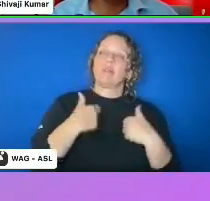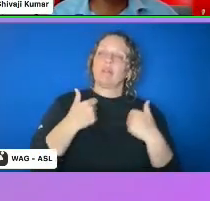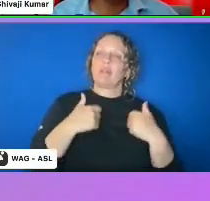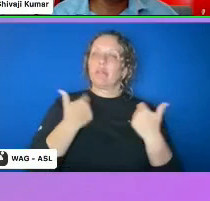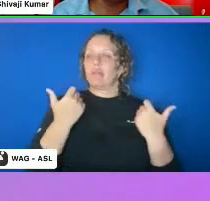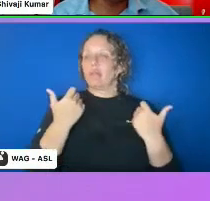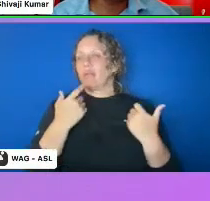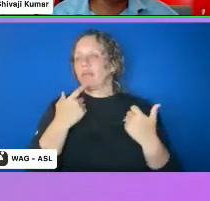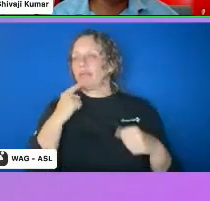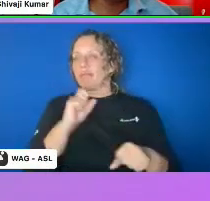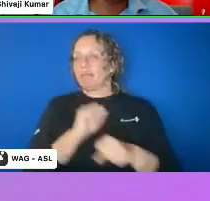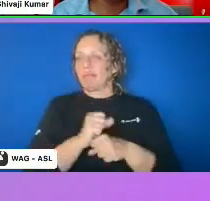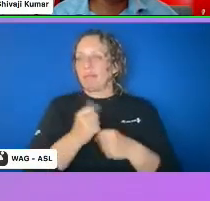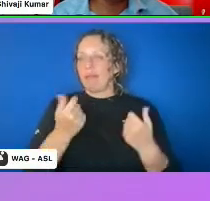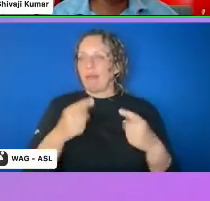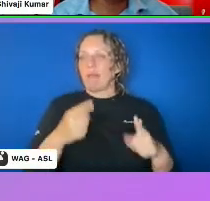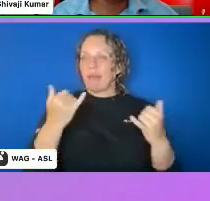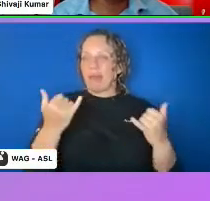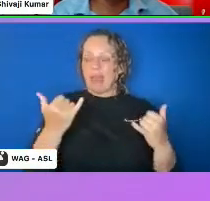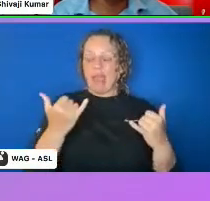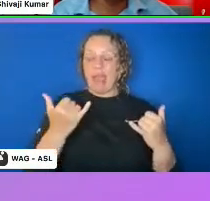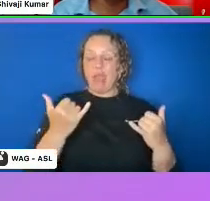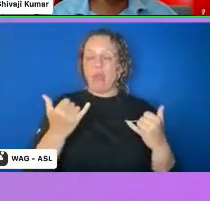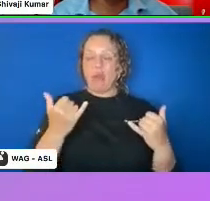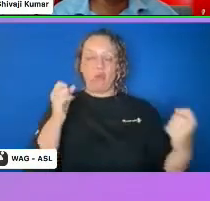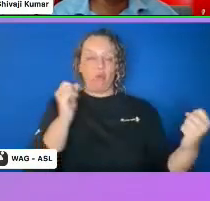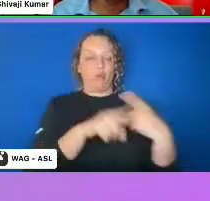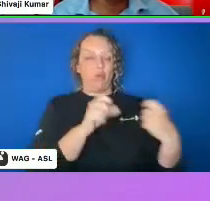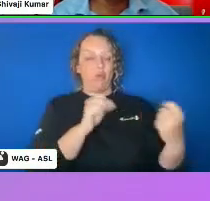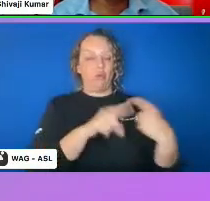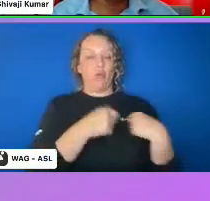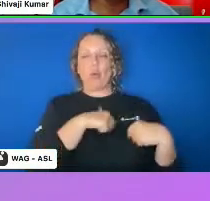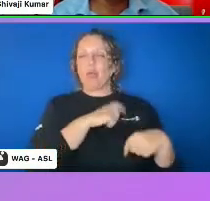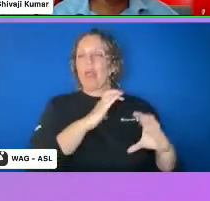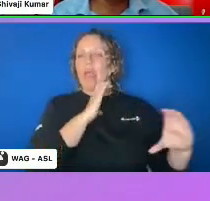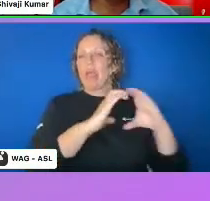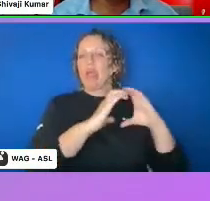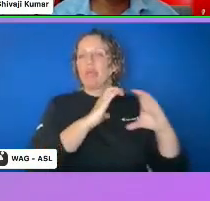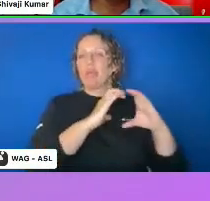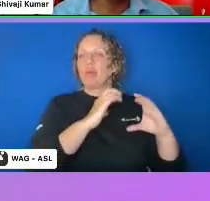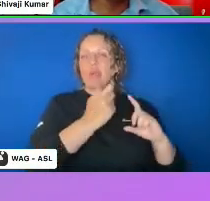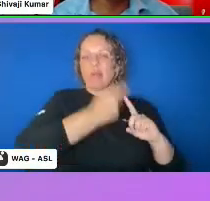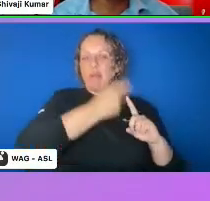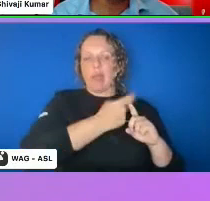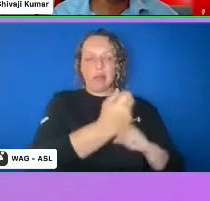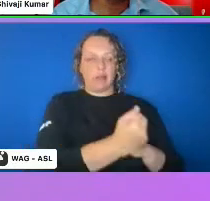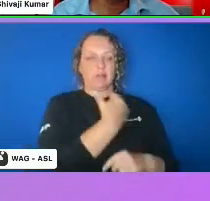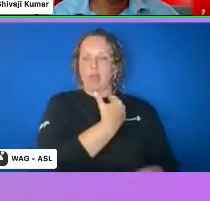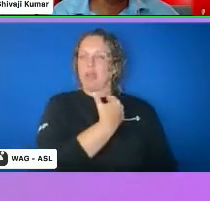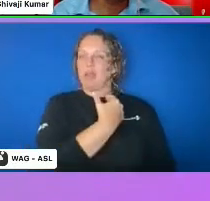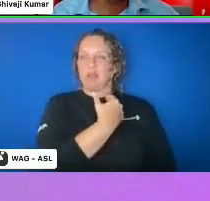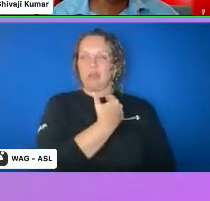it helps me communicate directly, instantaneously with the developers.